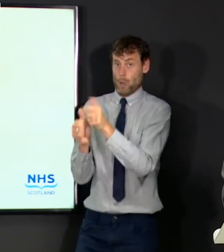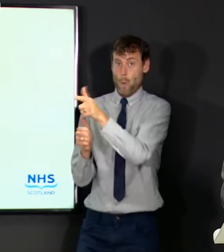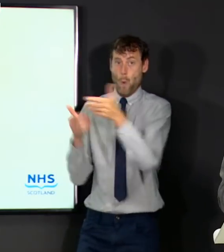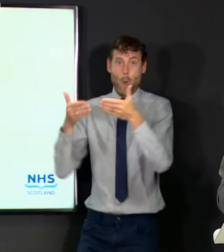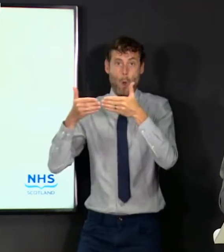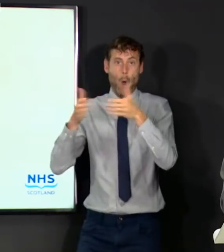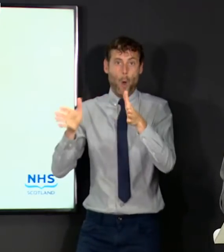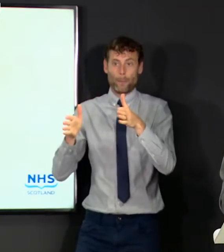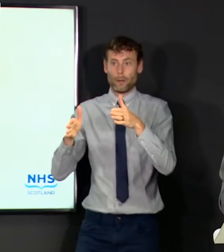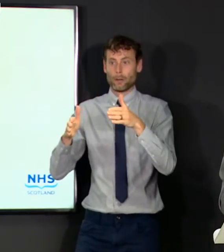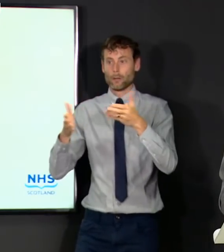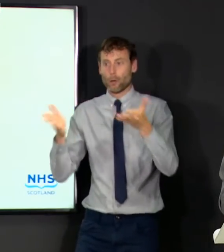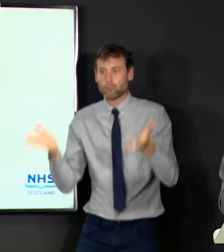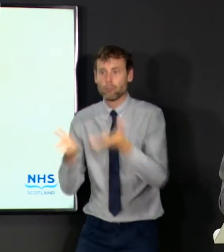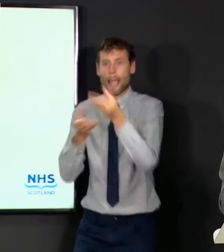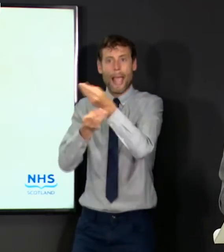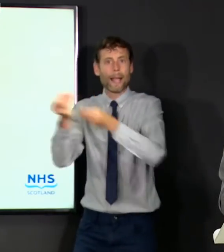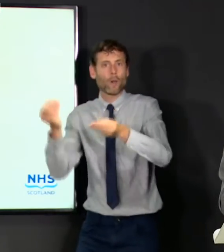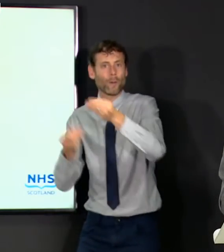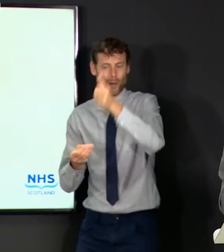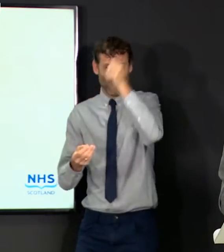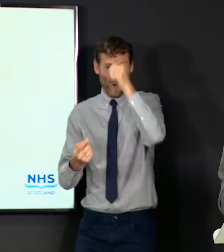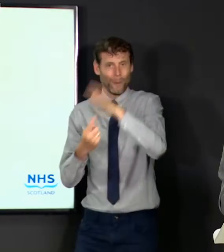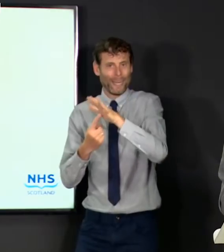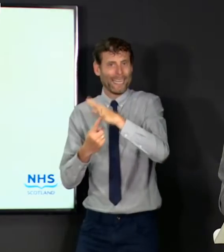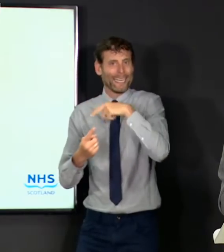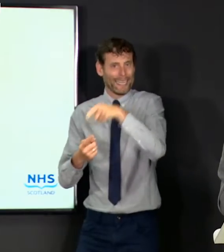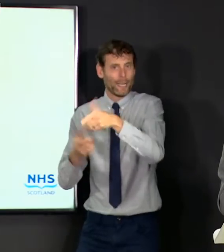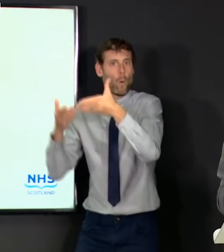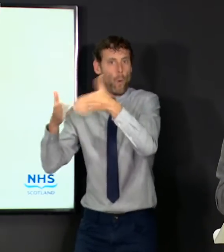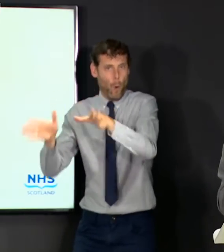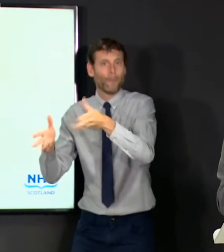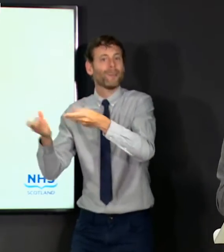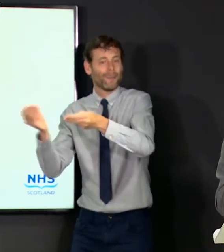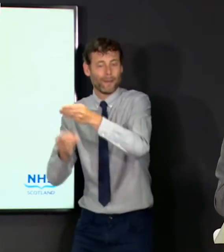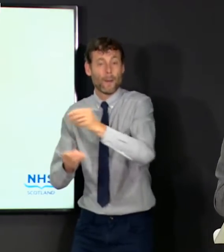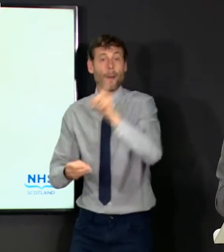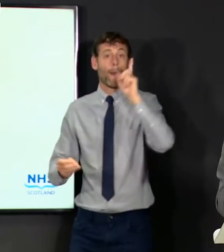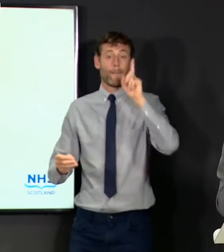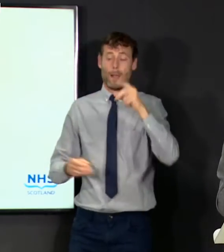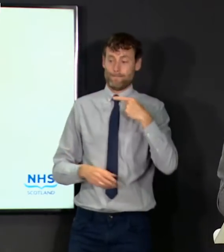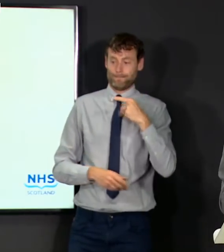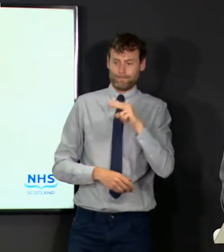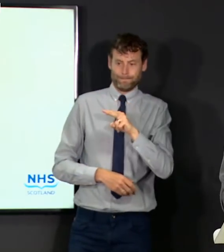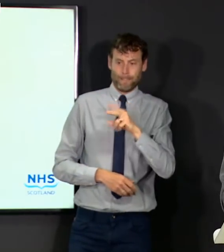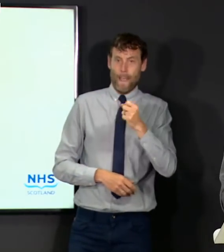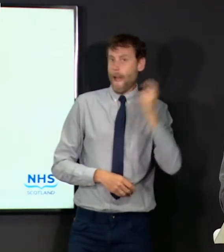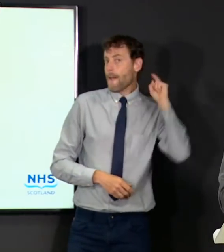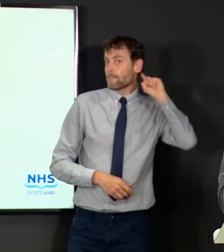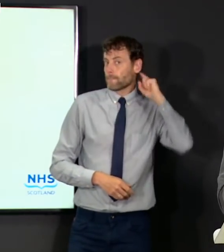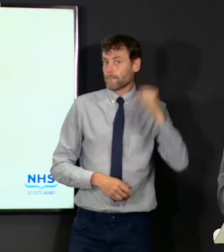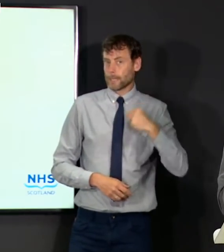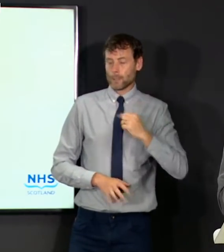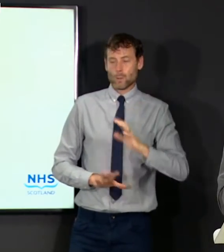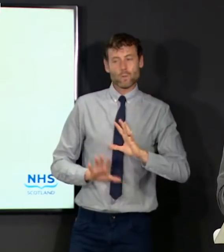that we have discussed here. But I am worried, genuinely worried. I think we should behave